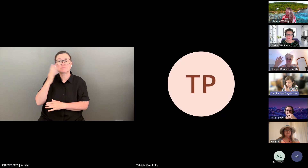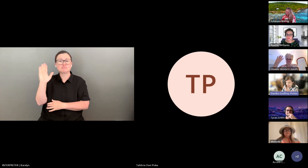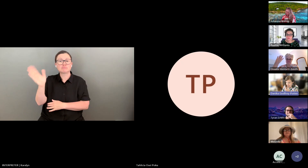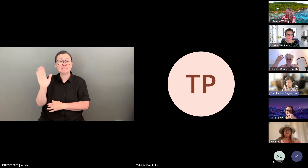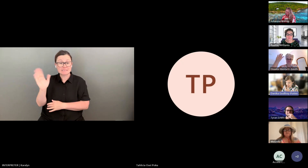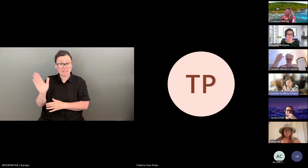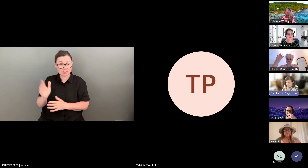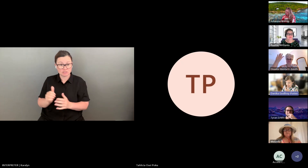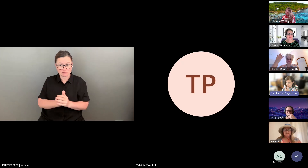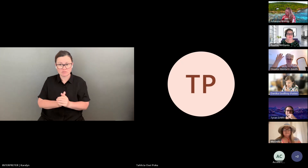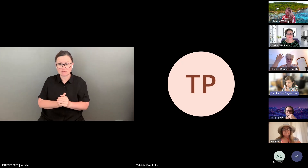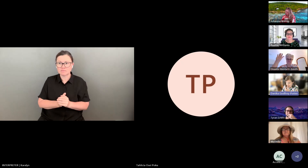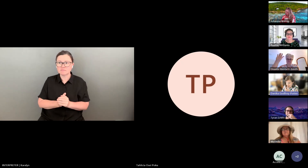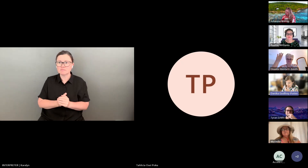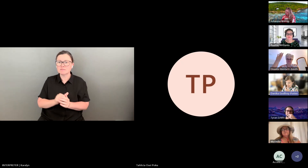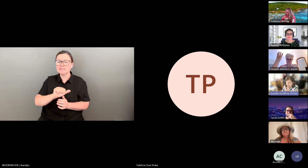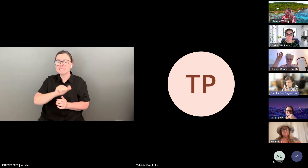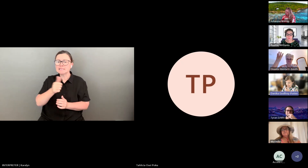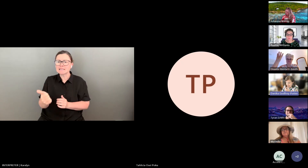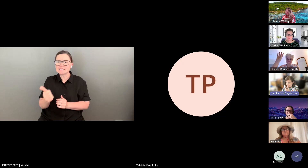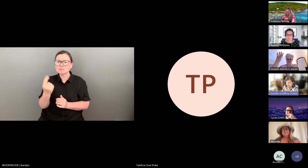Can you please remind me?